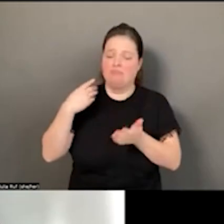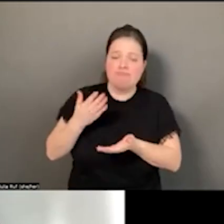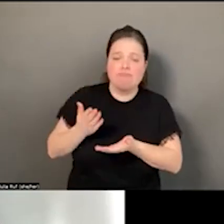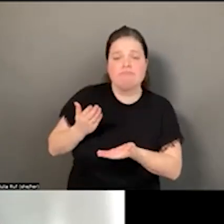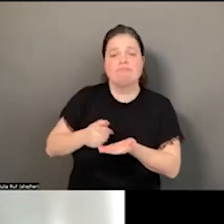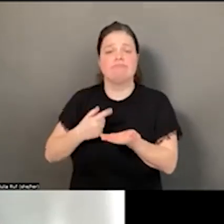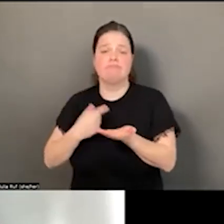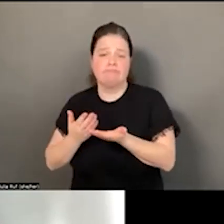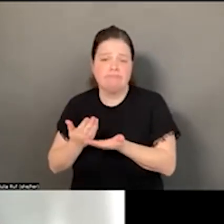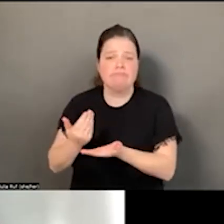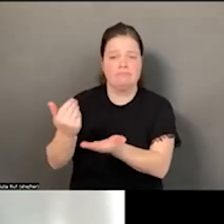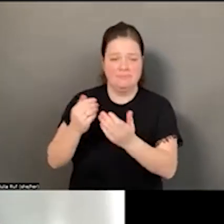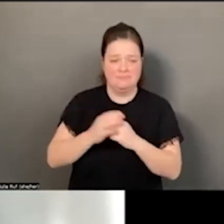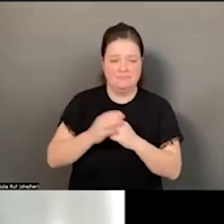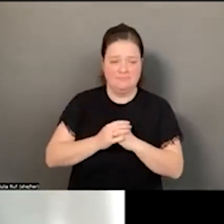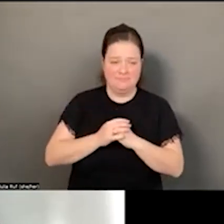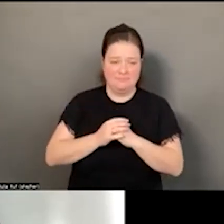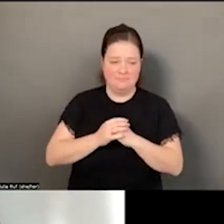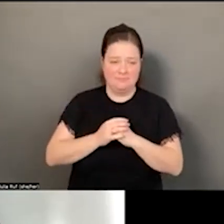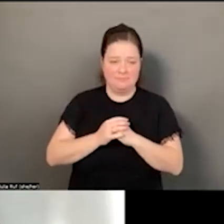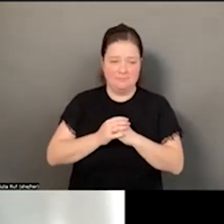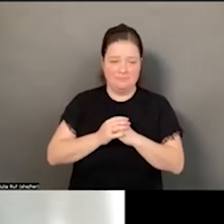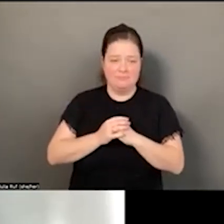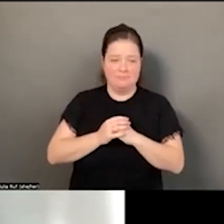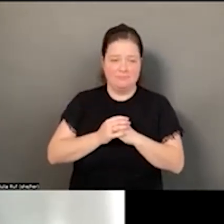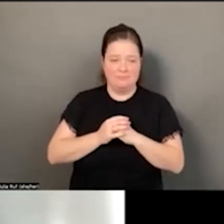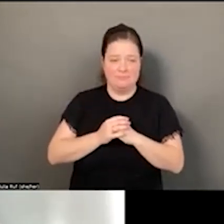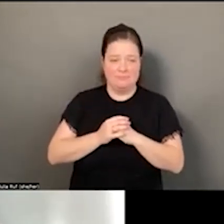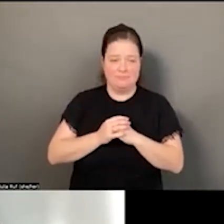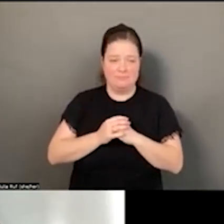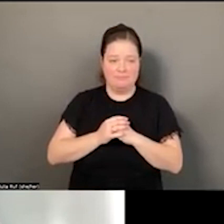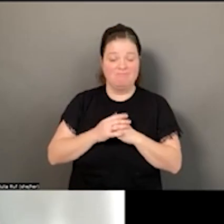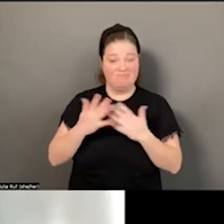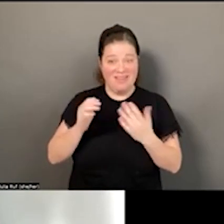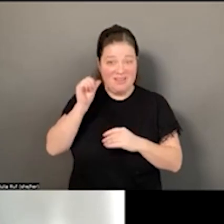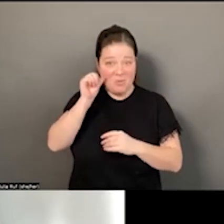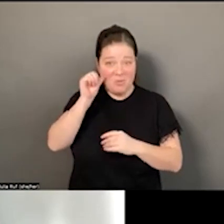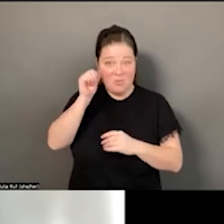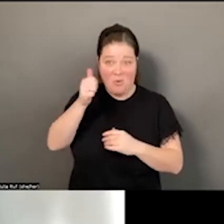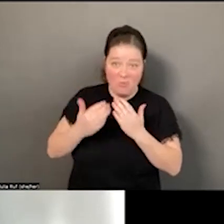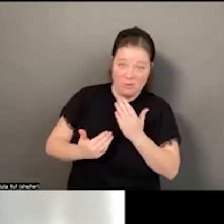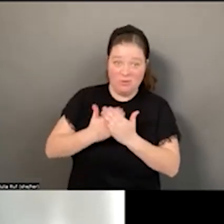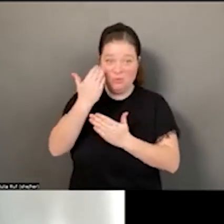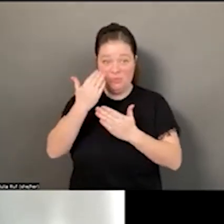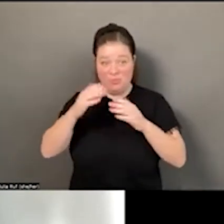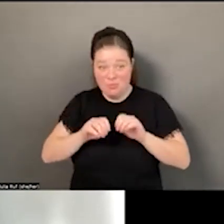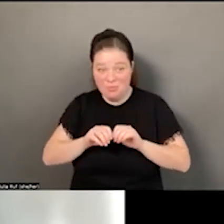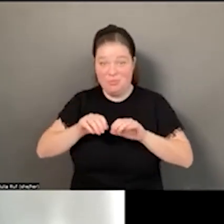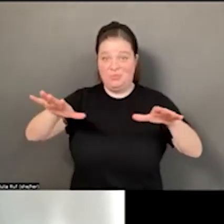of the Disability platform, will be launched this year. Actually, two more. The first one that I want to mention is the guidelines